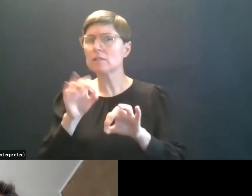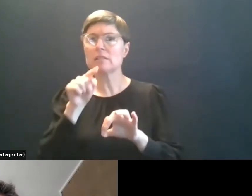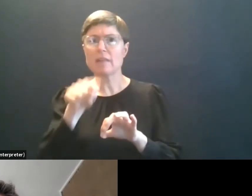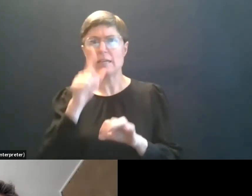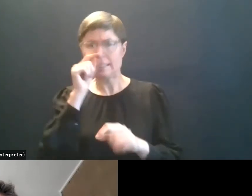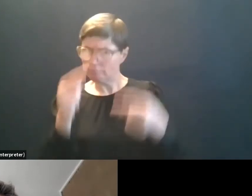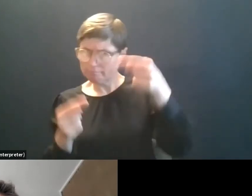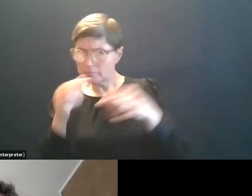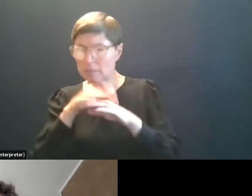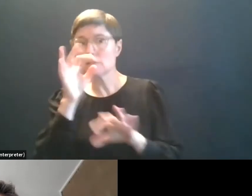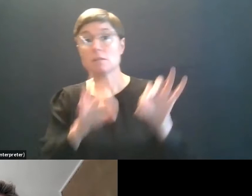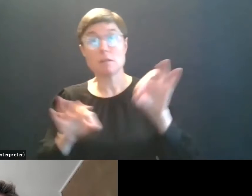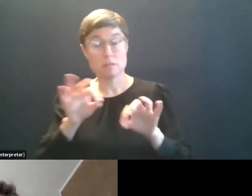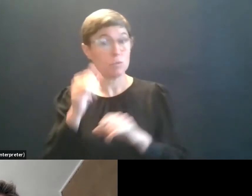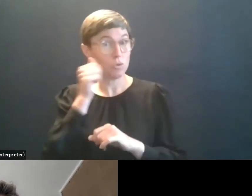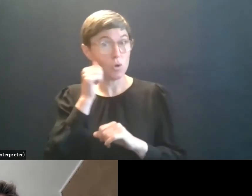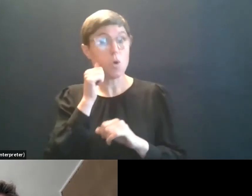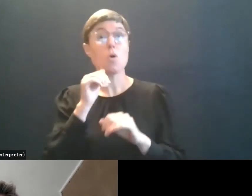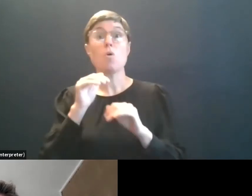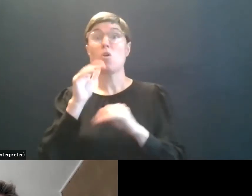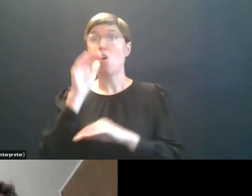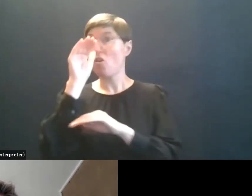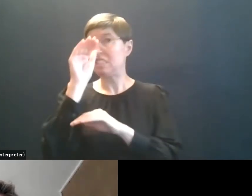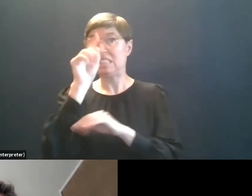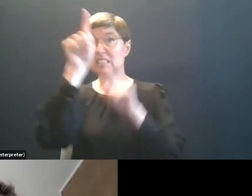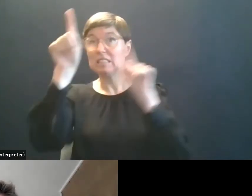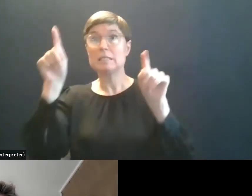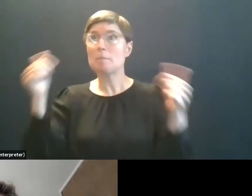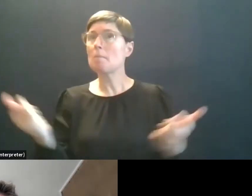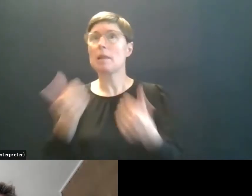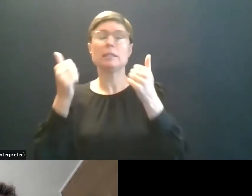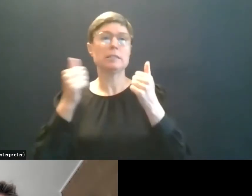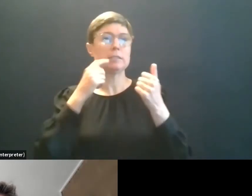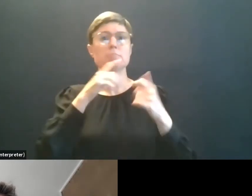around the world there will be many inquiries into what happened with the pandemic and I